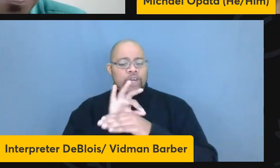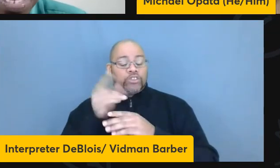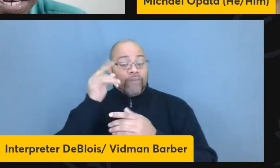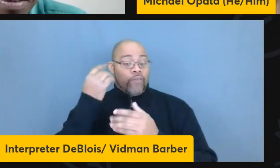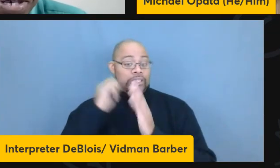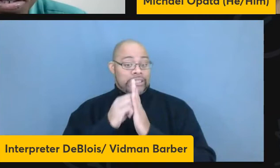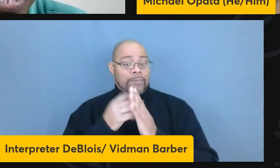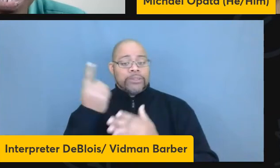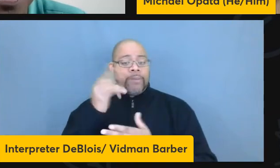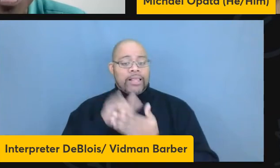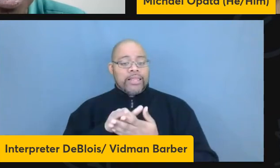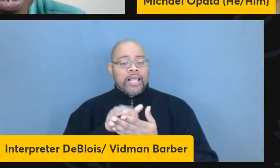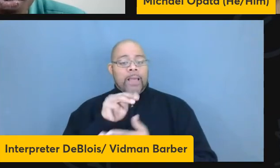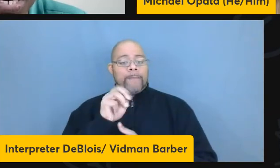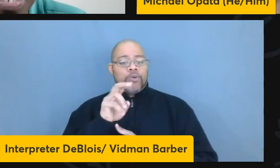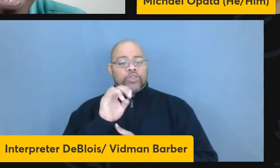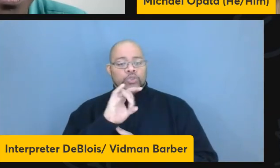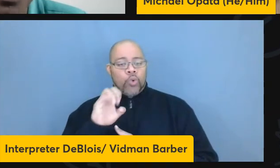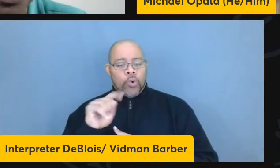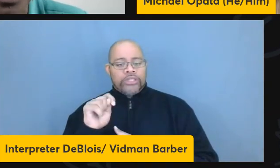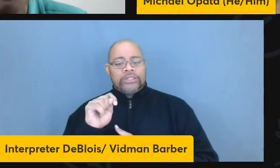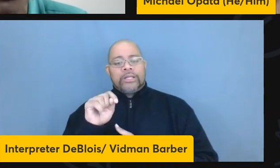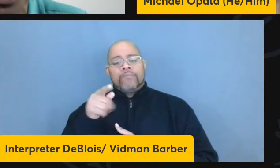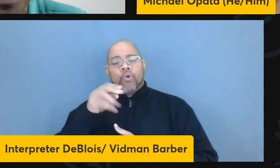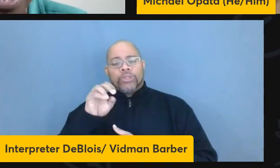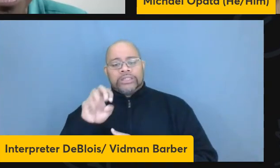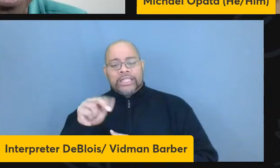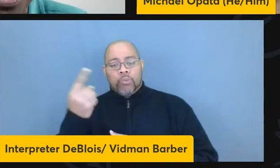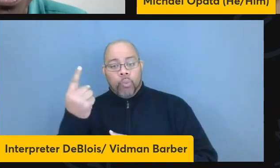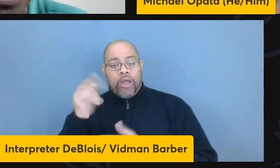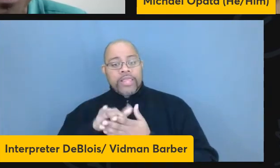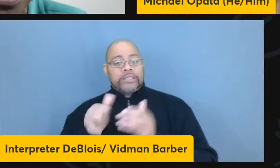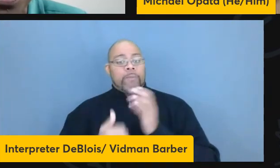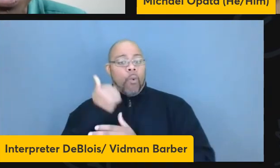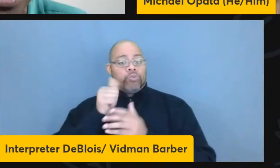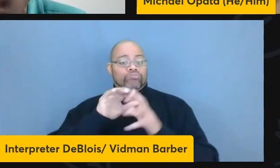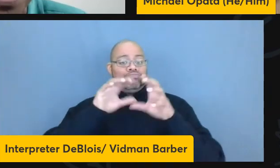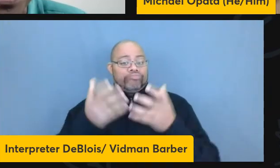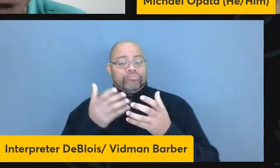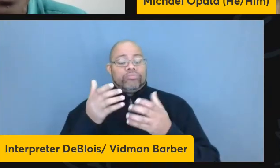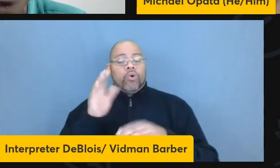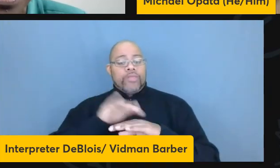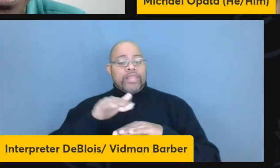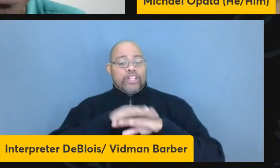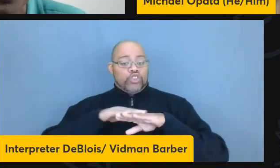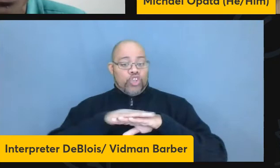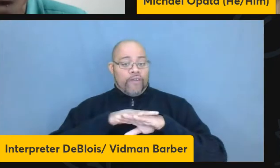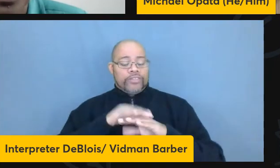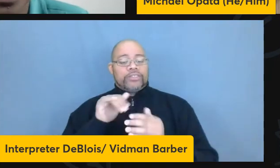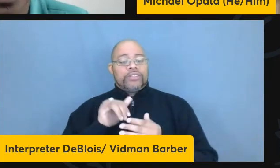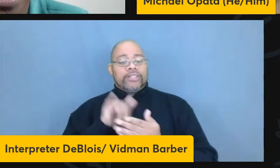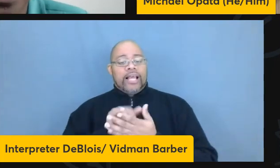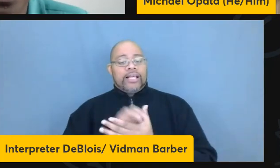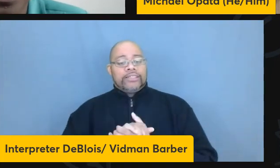something like merozoite surface protein one, which is the most abundant protein on the merozoite surface that's in our hands is